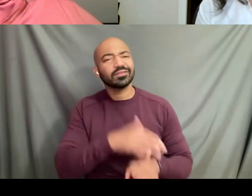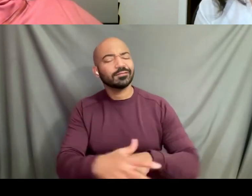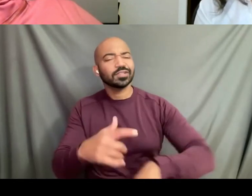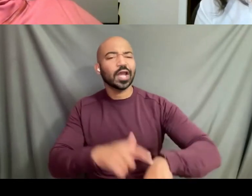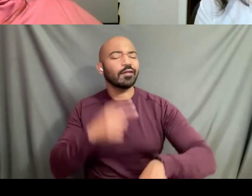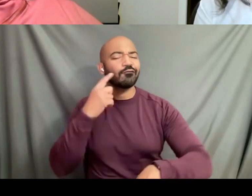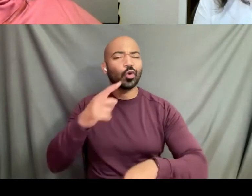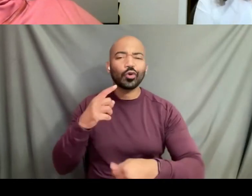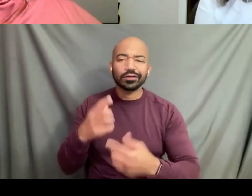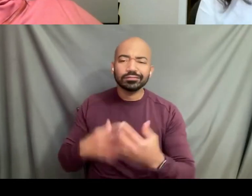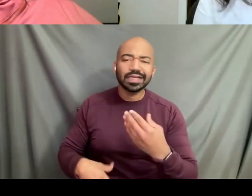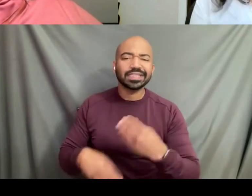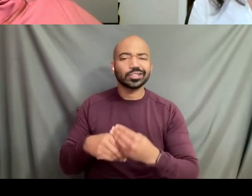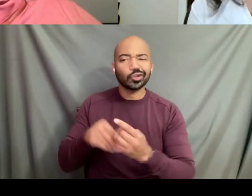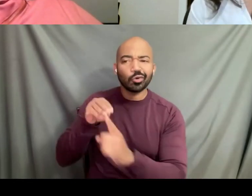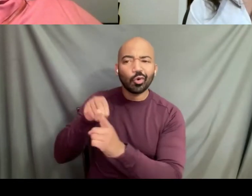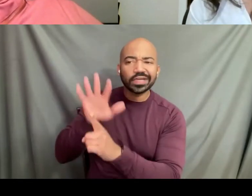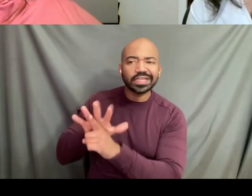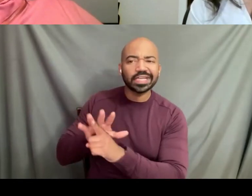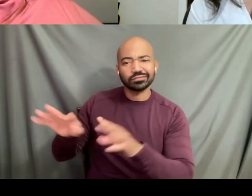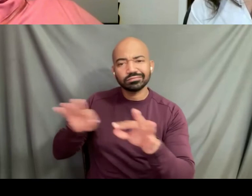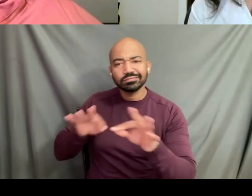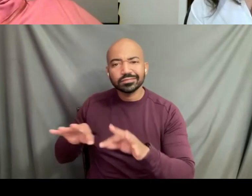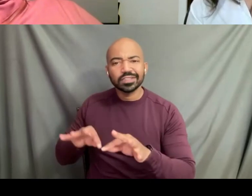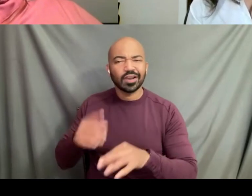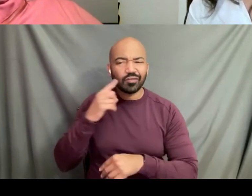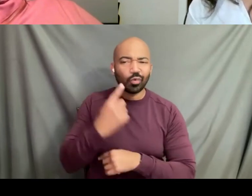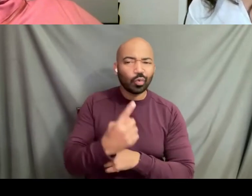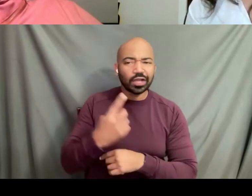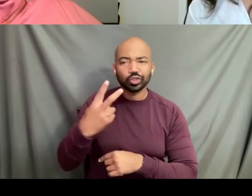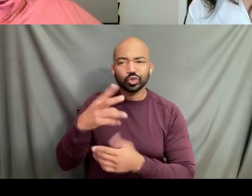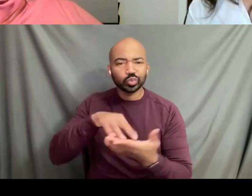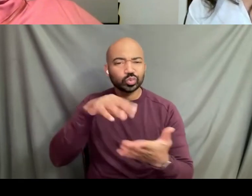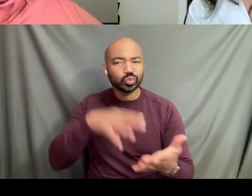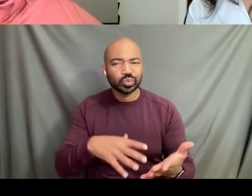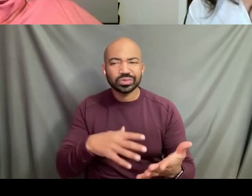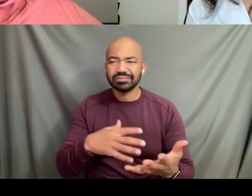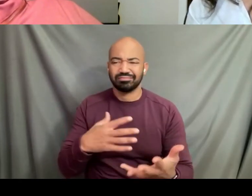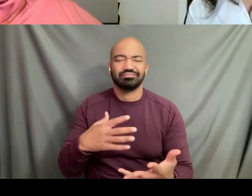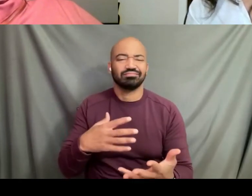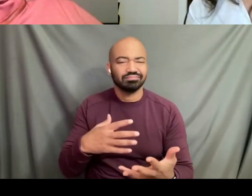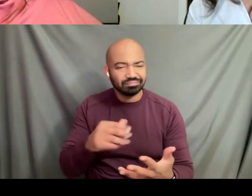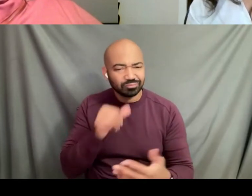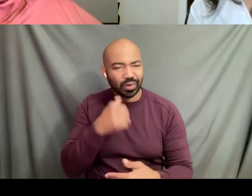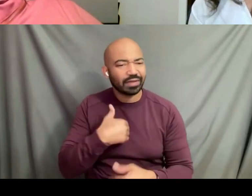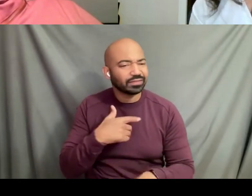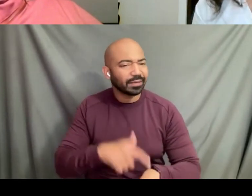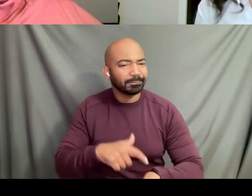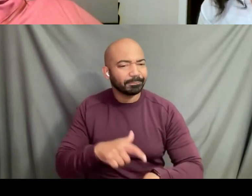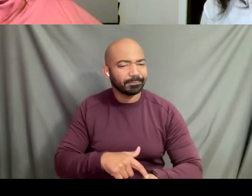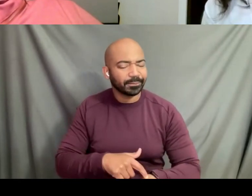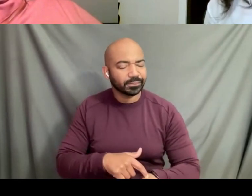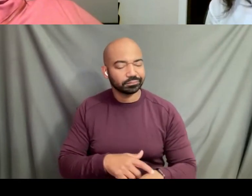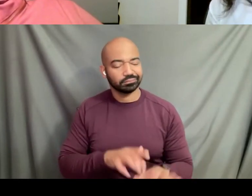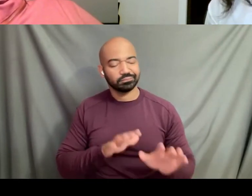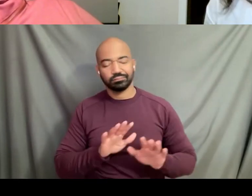something just for this one or two students," but we want to really emphasize that non-disabled